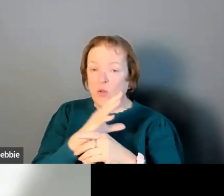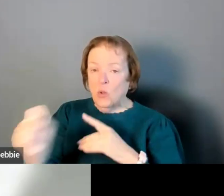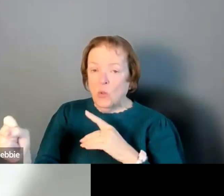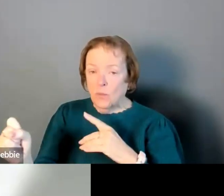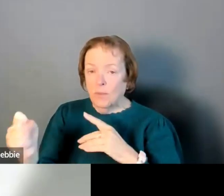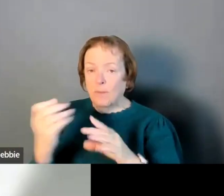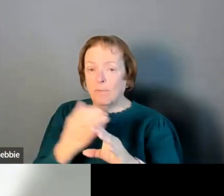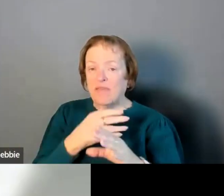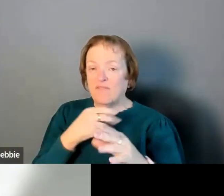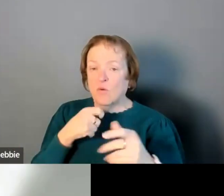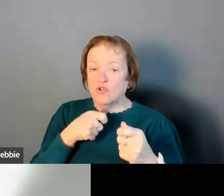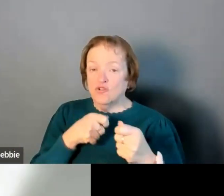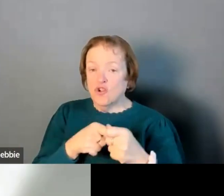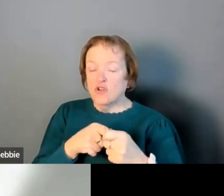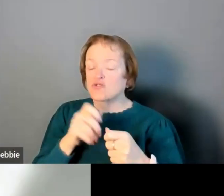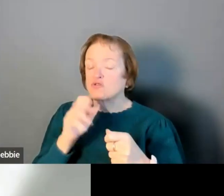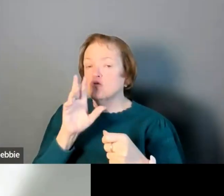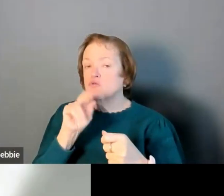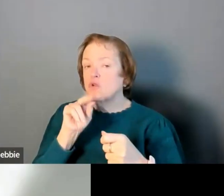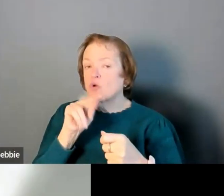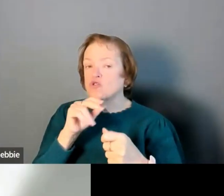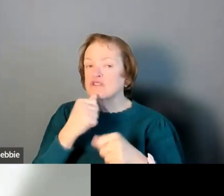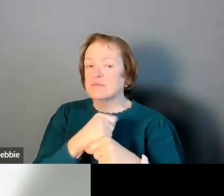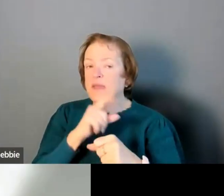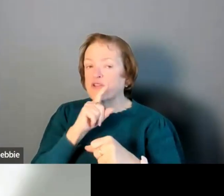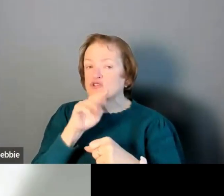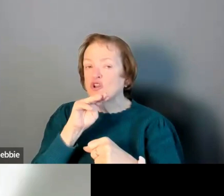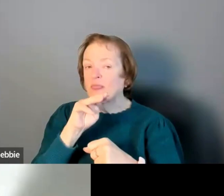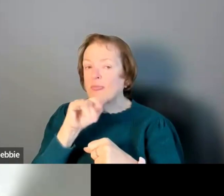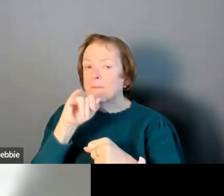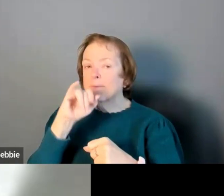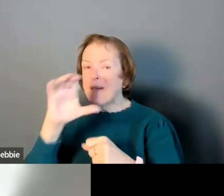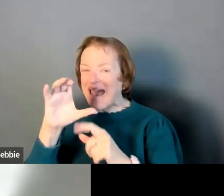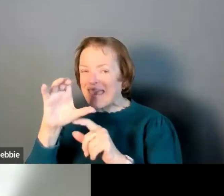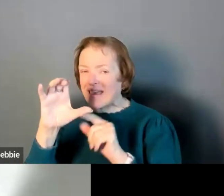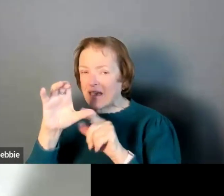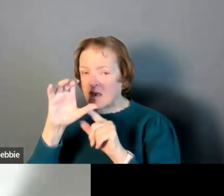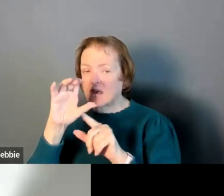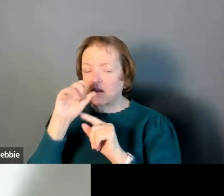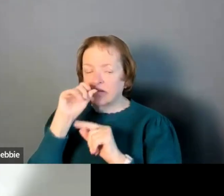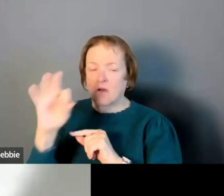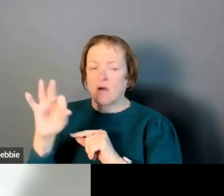No, make sure the FM microphone is completely turned off. It's powered off.